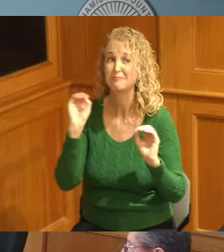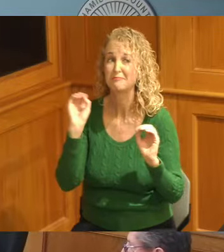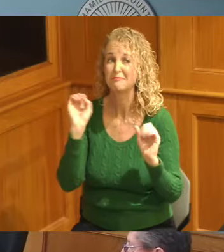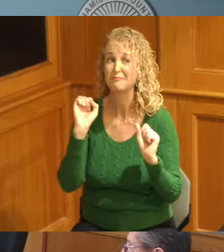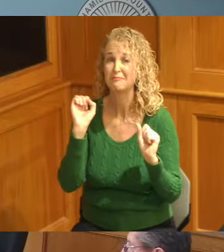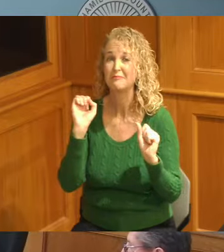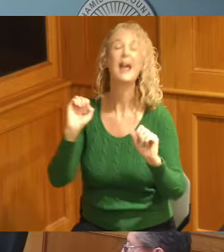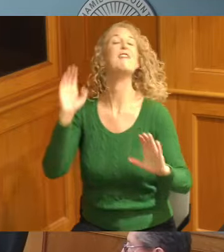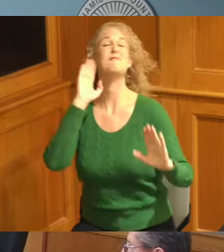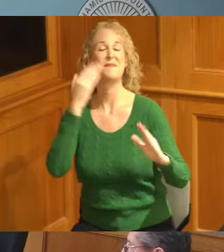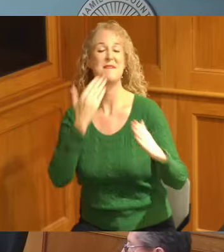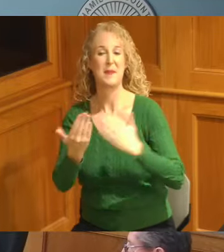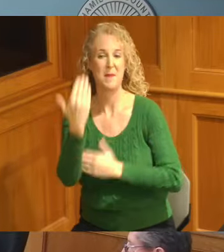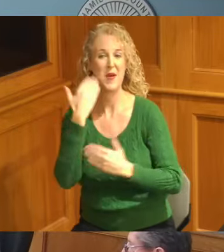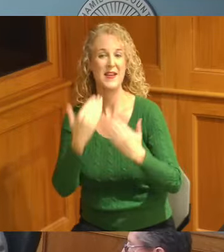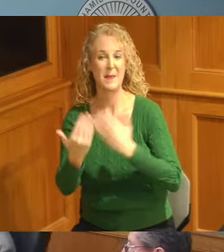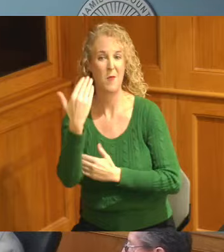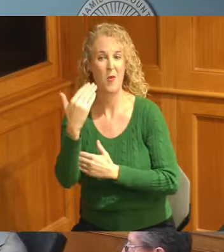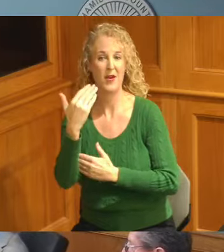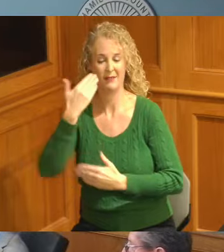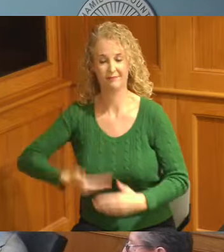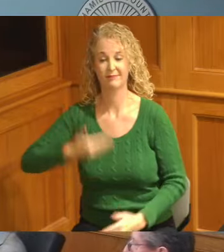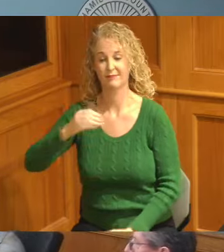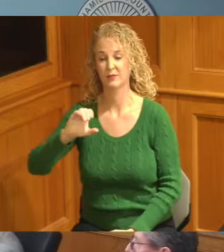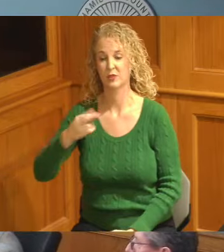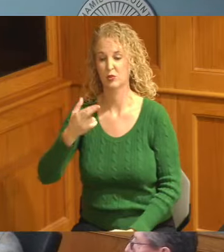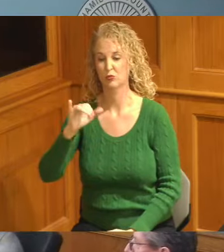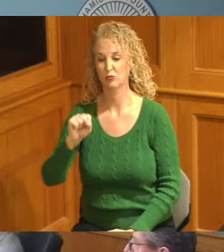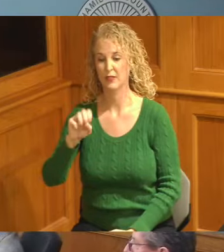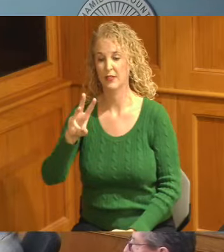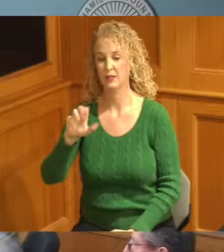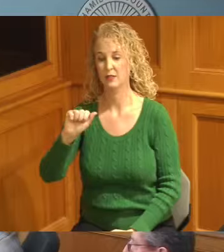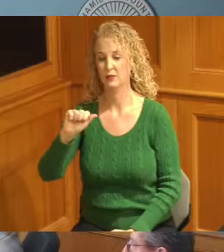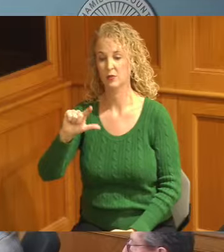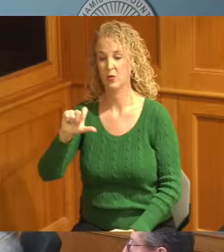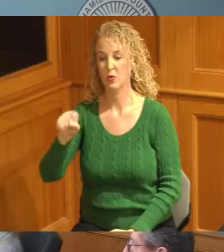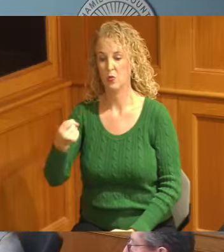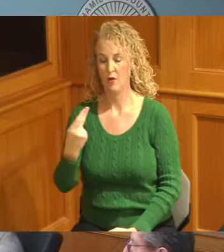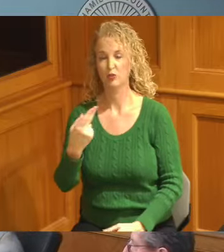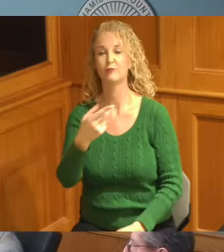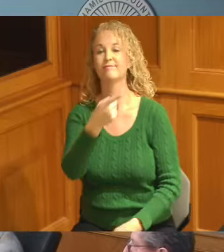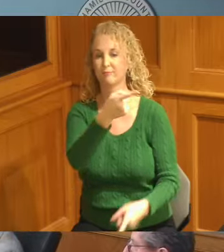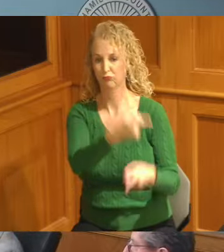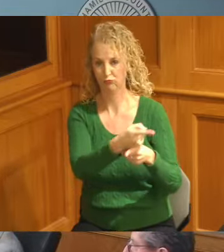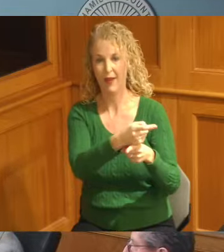Hi, good morning Commissioners. Chris Walsh here. and John is correct that AI